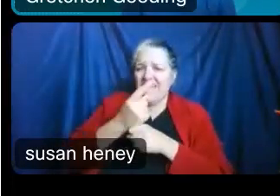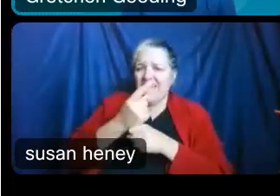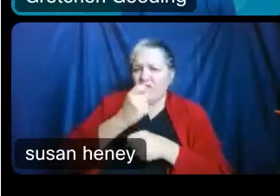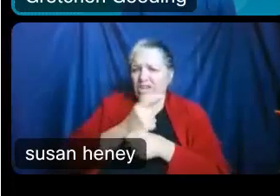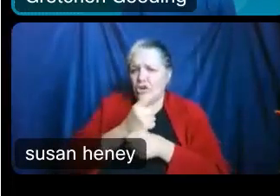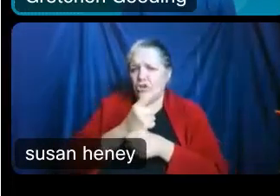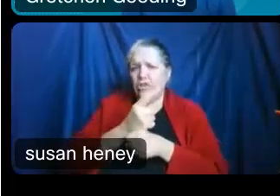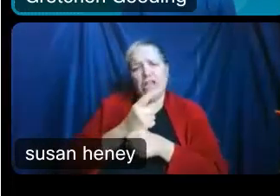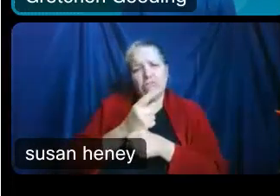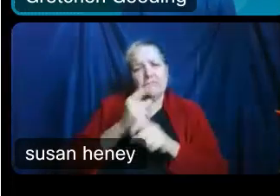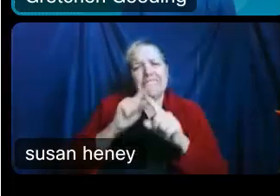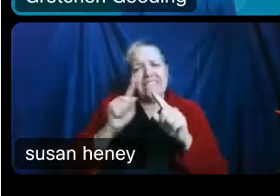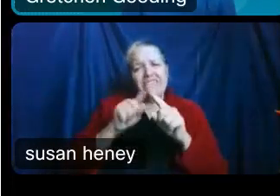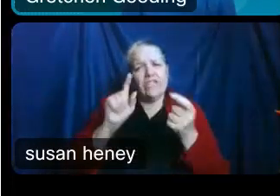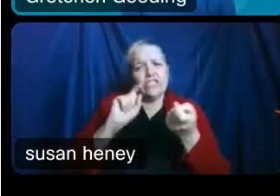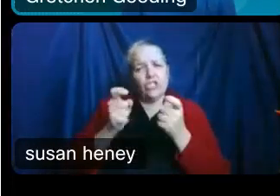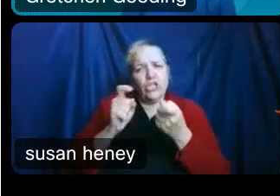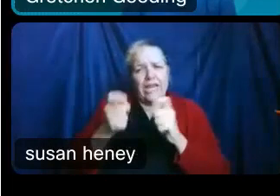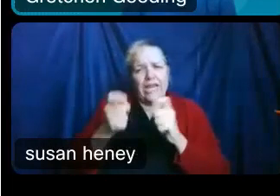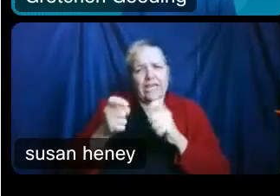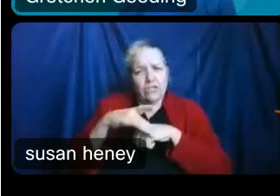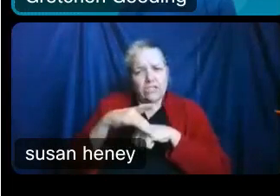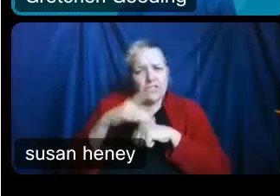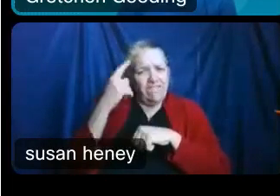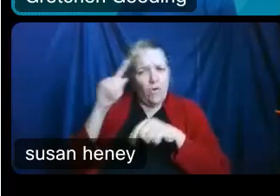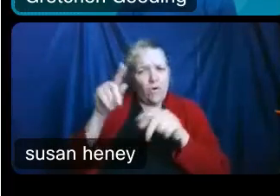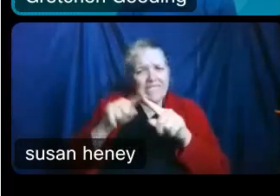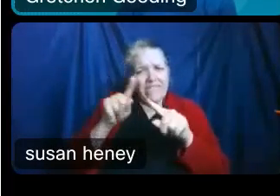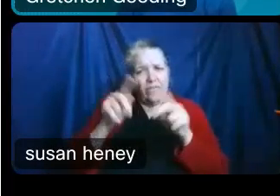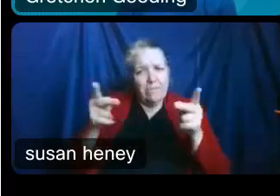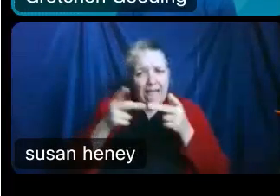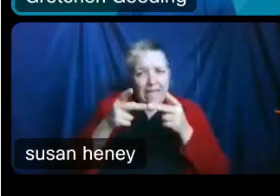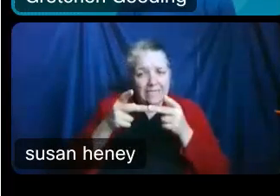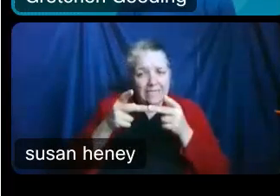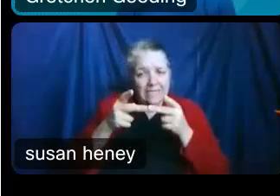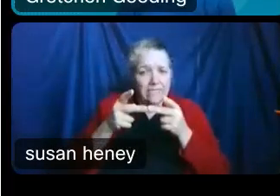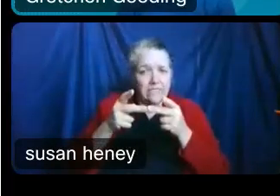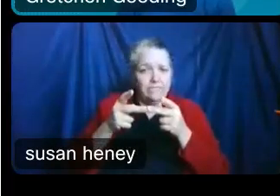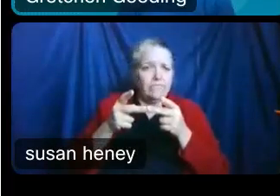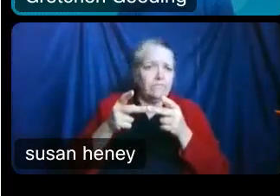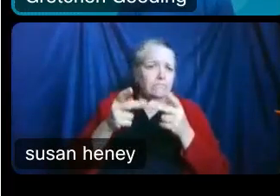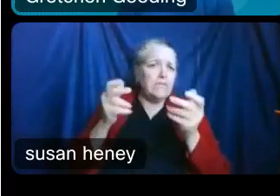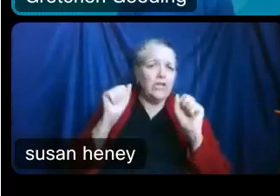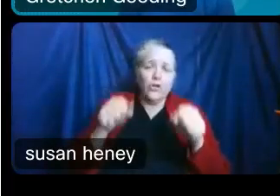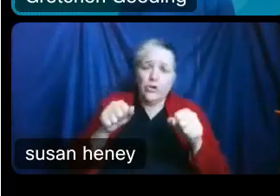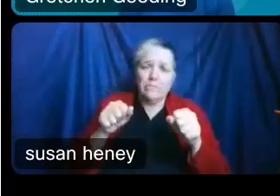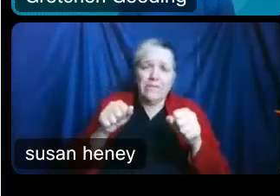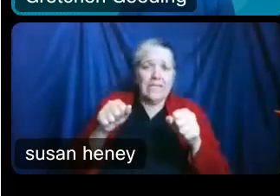across the country. These changes occur for various reasons such as annexation, disincorporation,